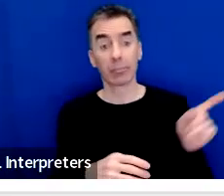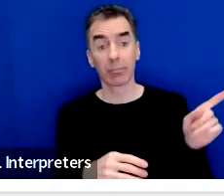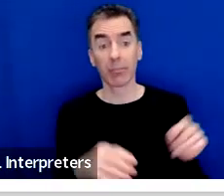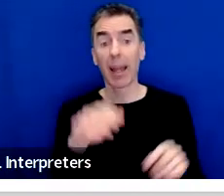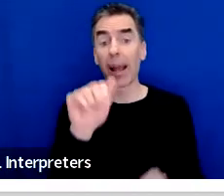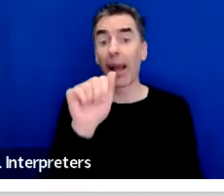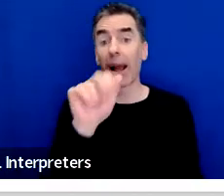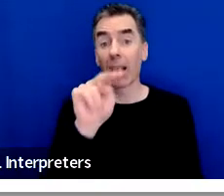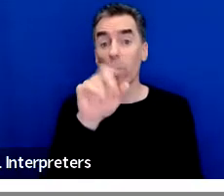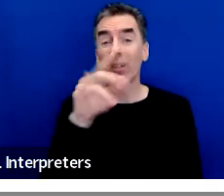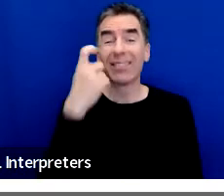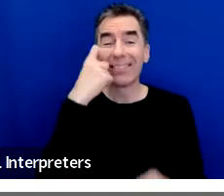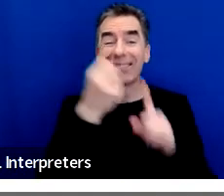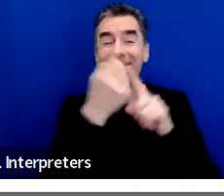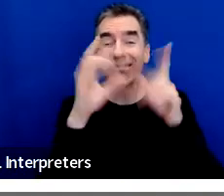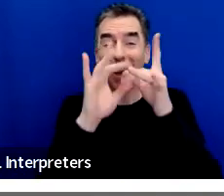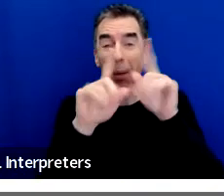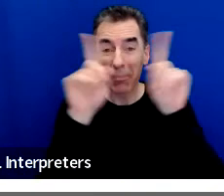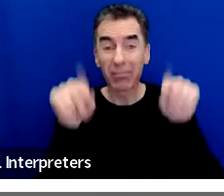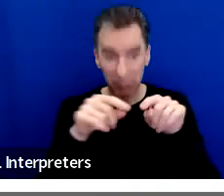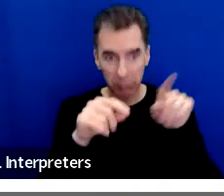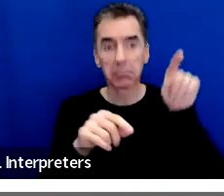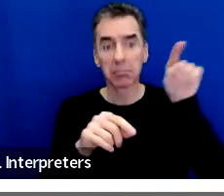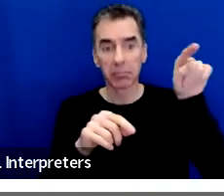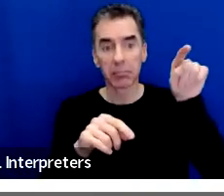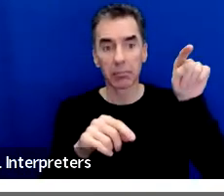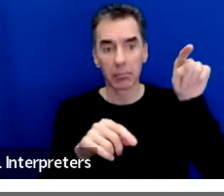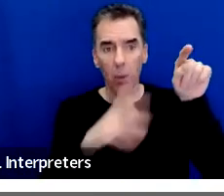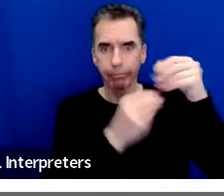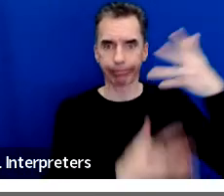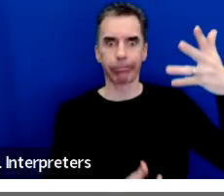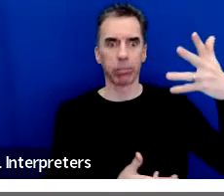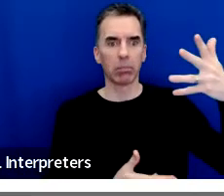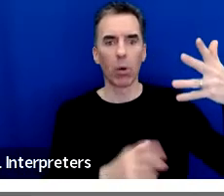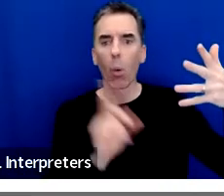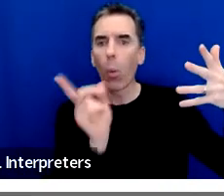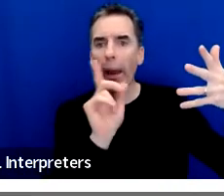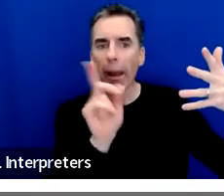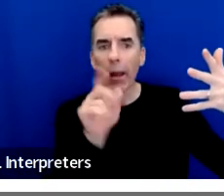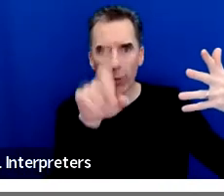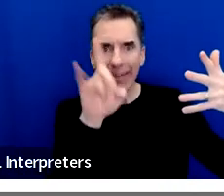if you click a little pencil icon, it will bring up all of the different places that have been highlighted. And you can see that